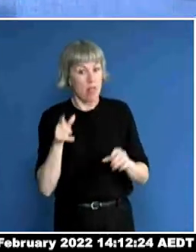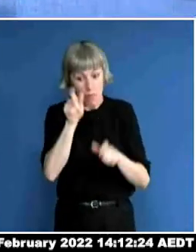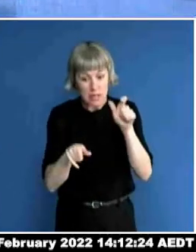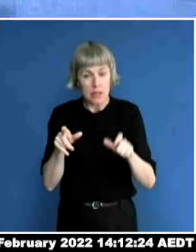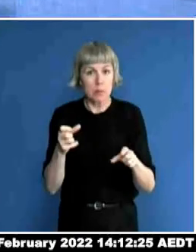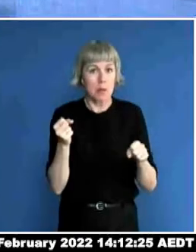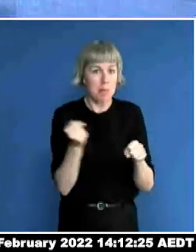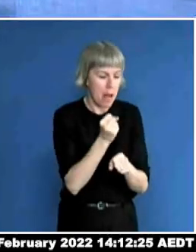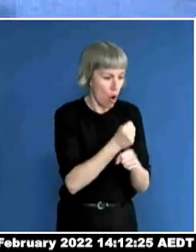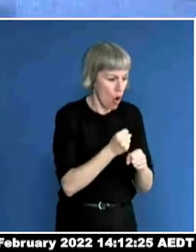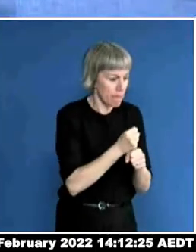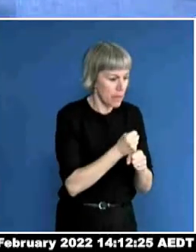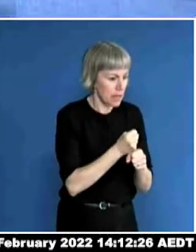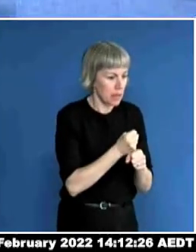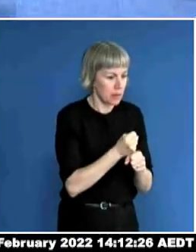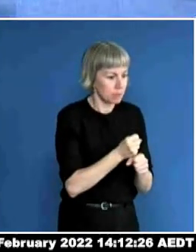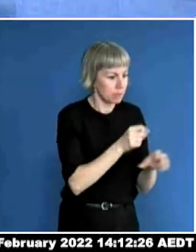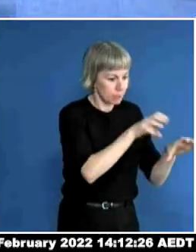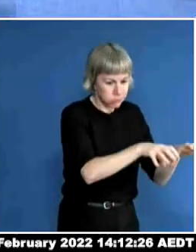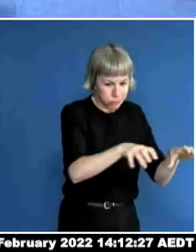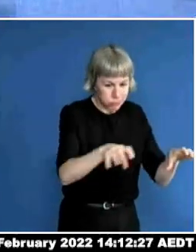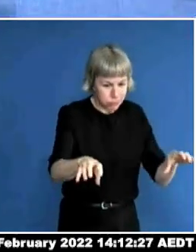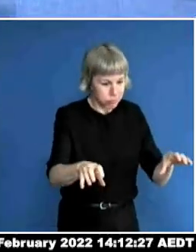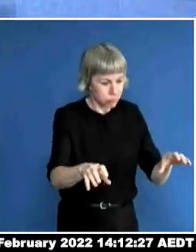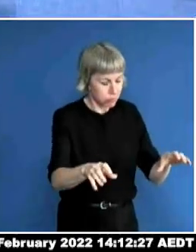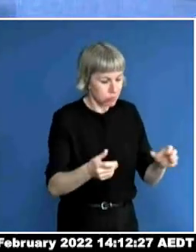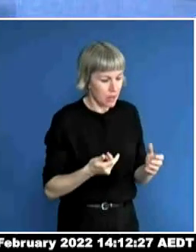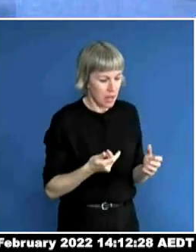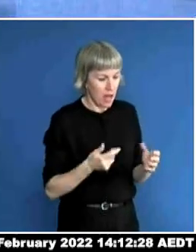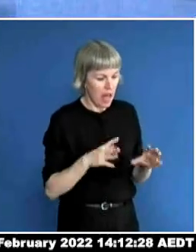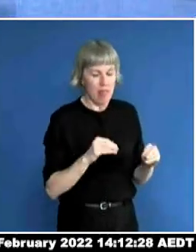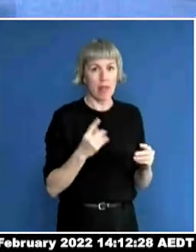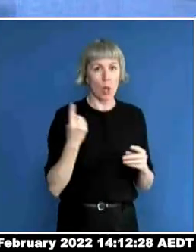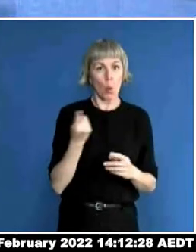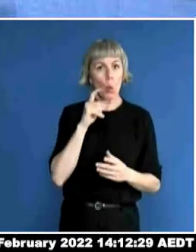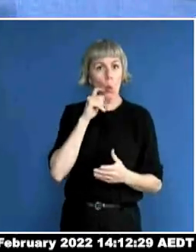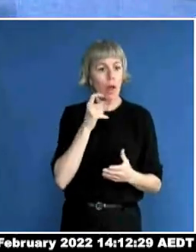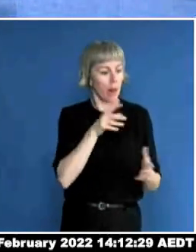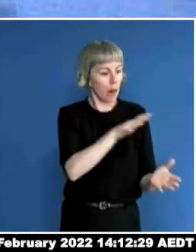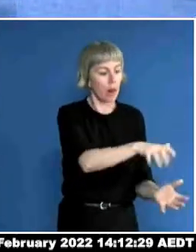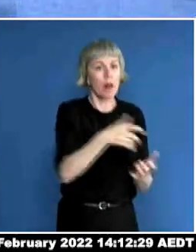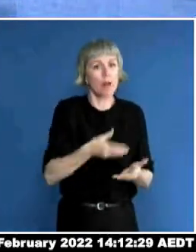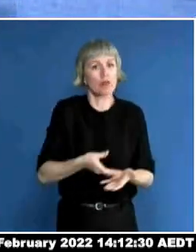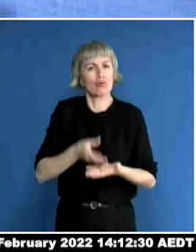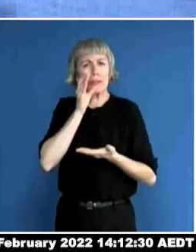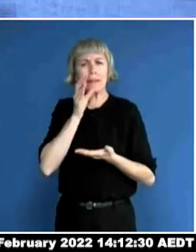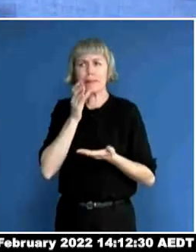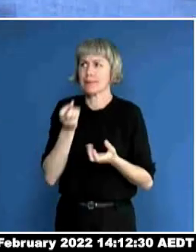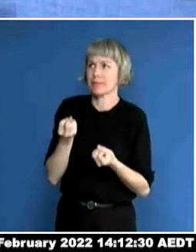So if the participants were making coffee but there was no one to serve the coffee to,